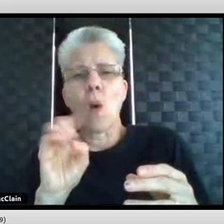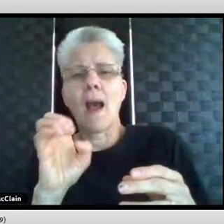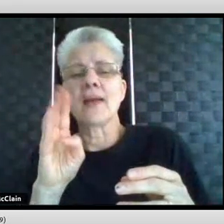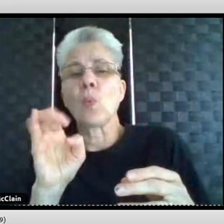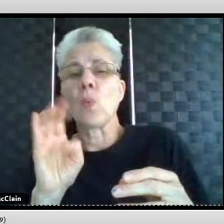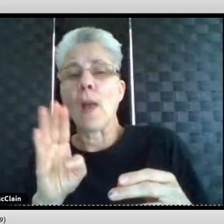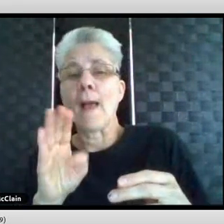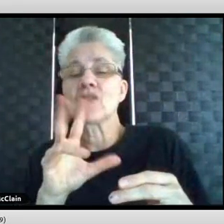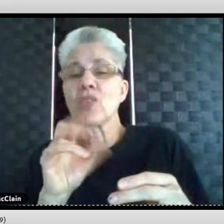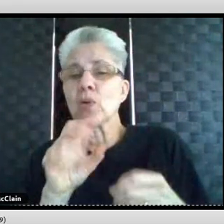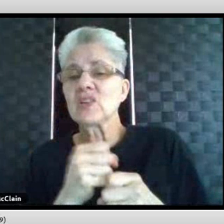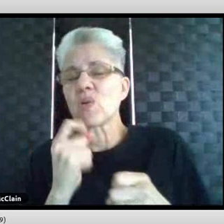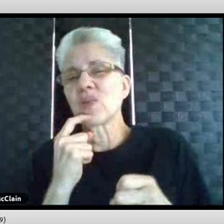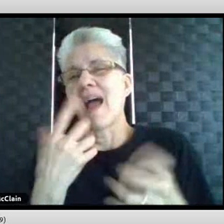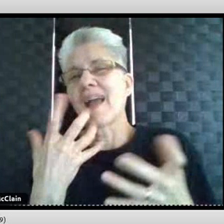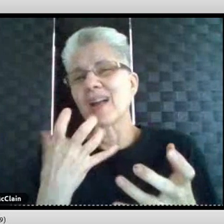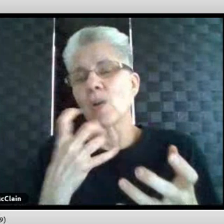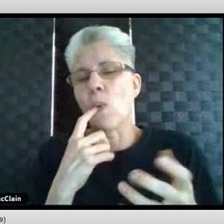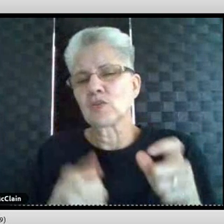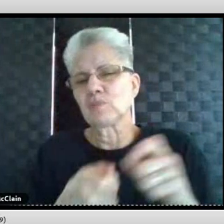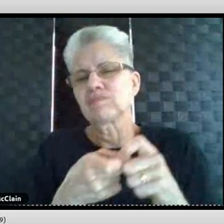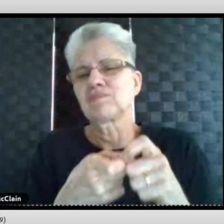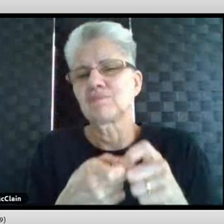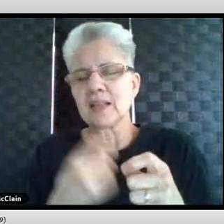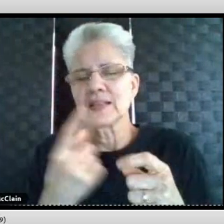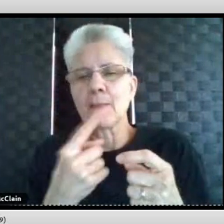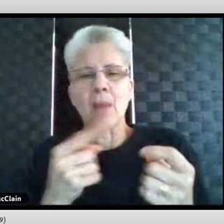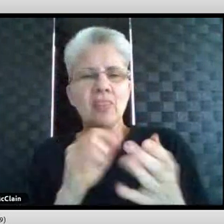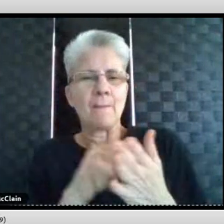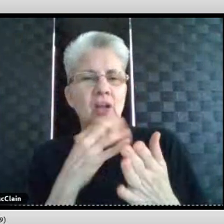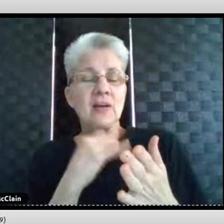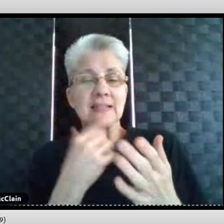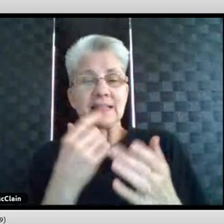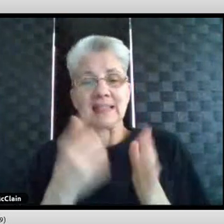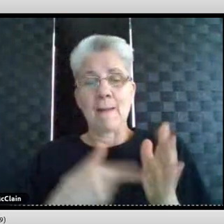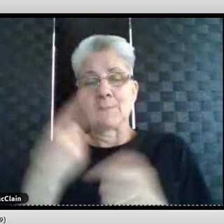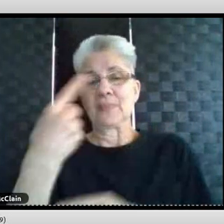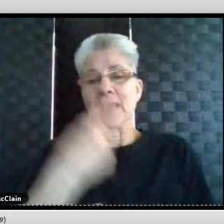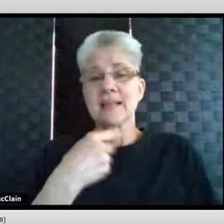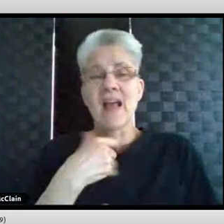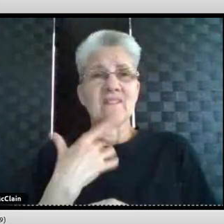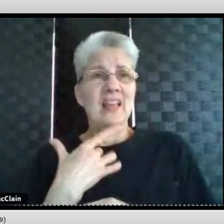and I kind of wanted to get in somebody's face in it, because there are days where I think I'm so much worse off